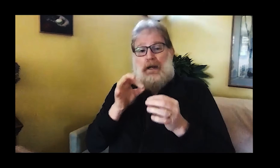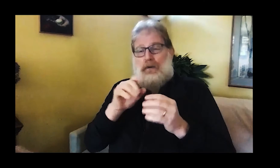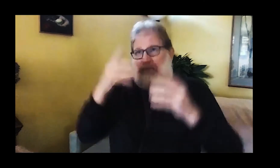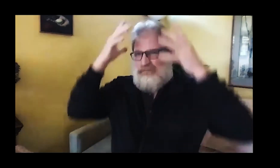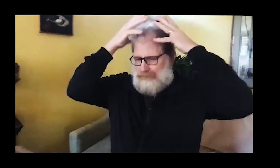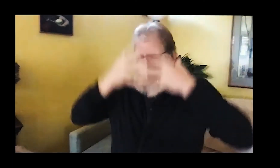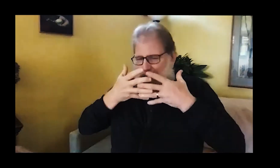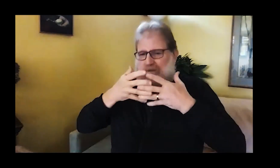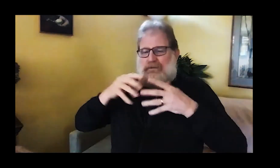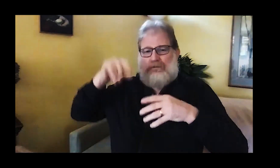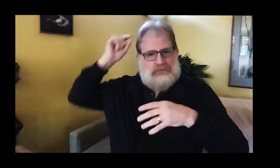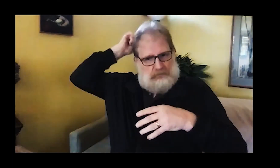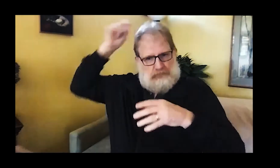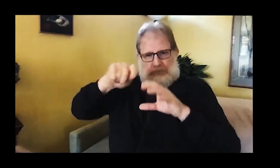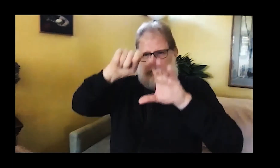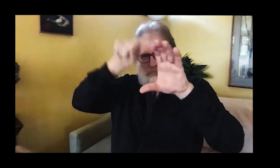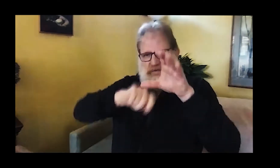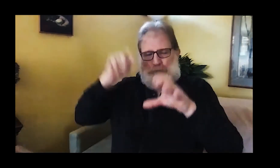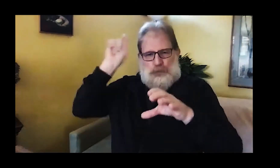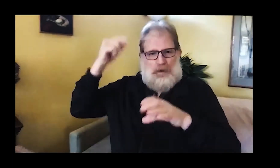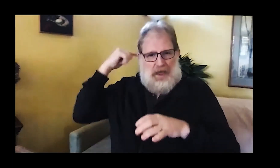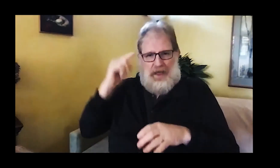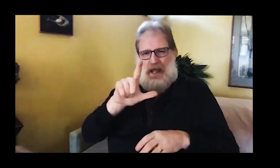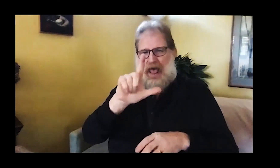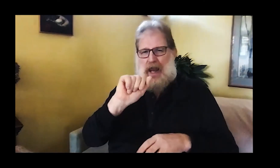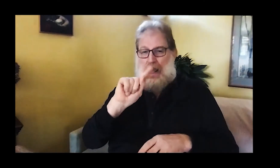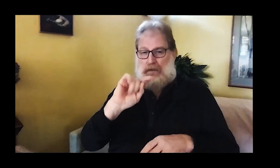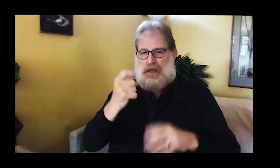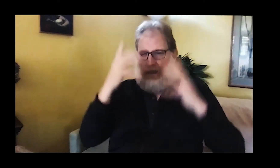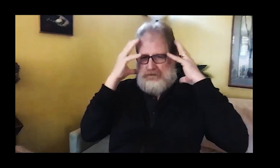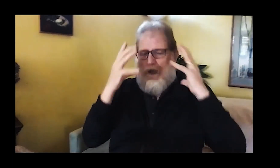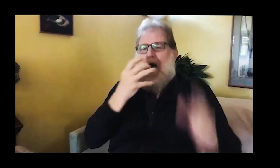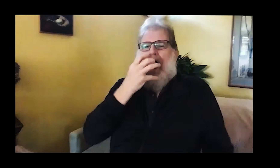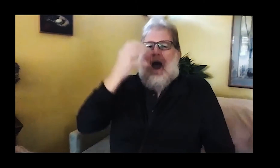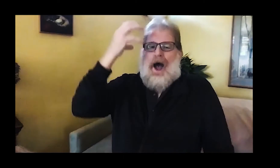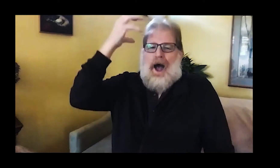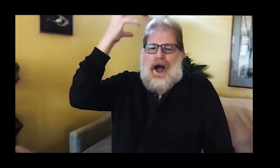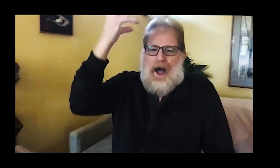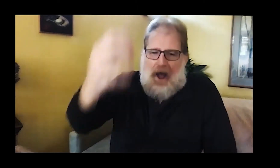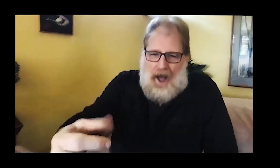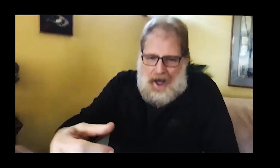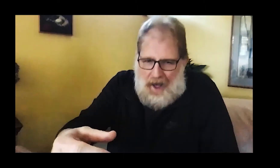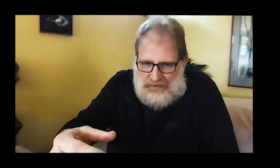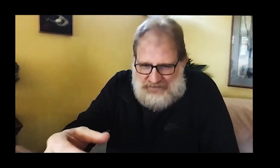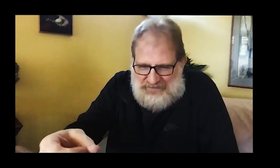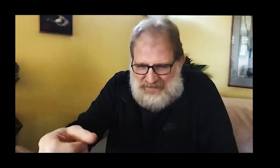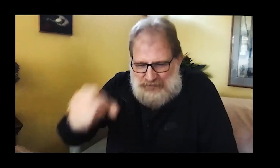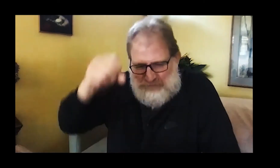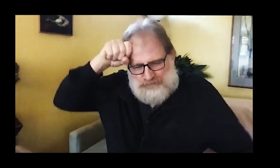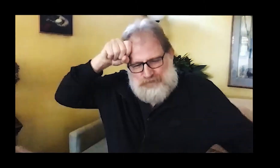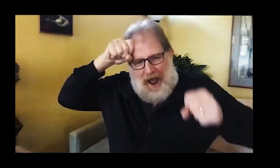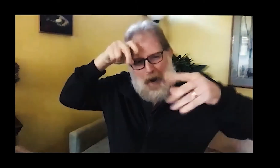I was in full latex mask zipped up in the back, it was so hot I can't even tell you - oh my gosh it